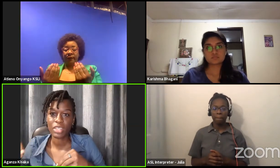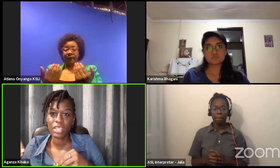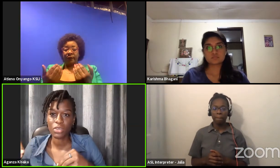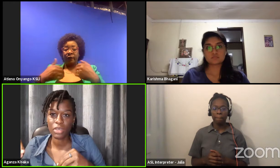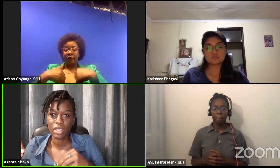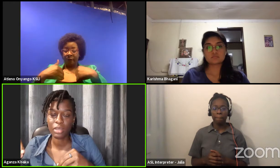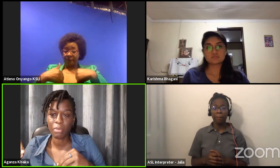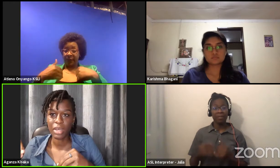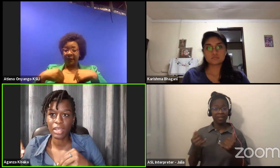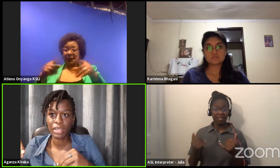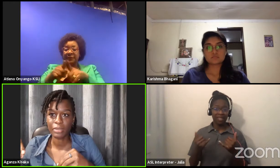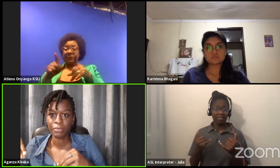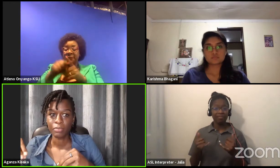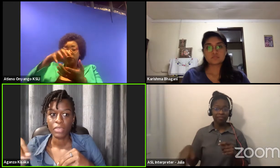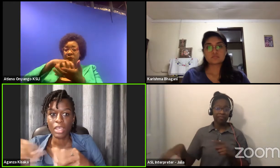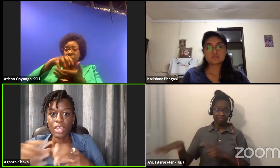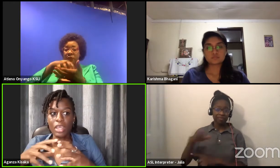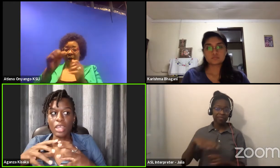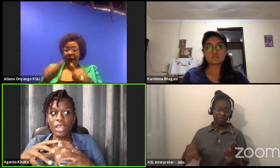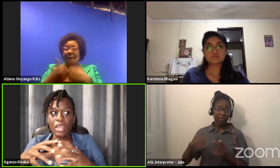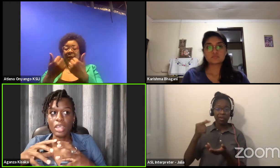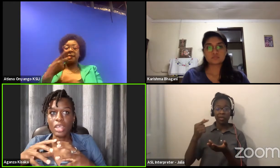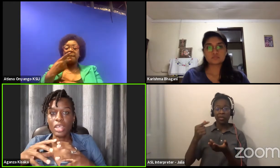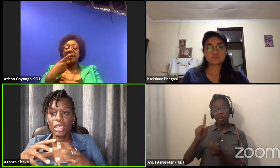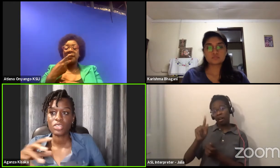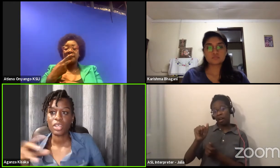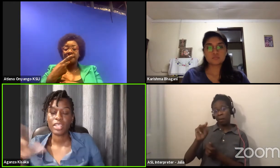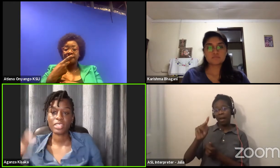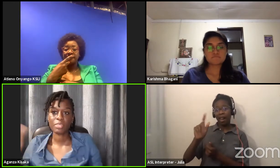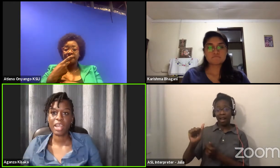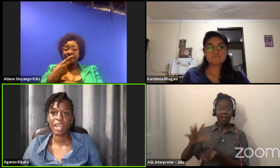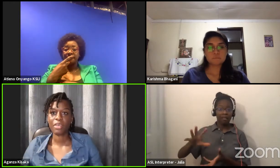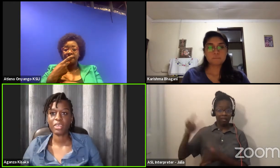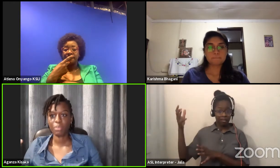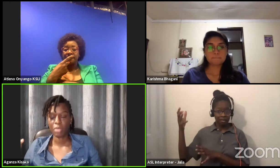that's going in Kampala, it's not inspiring for me